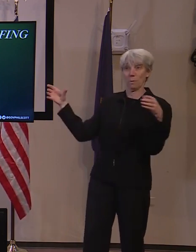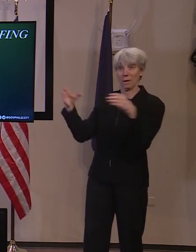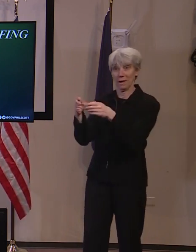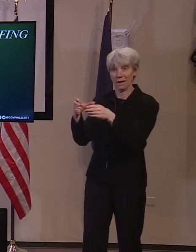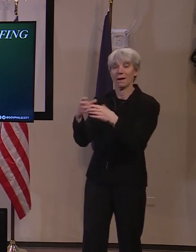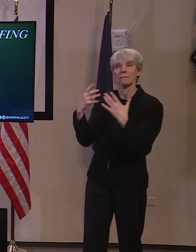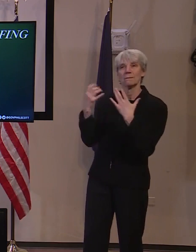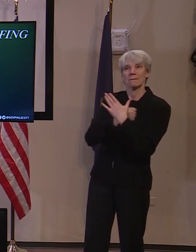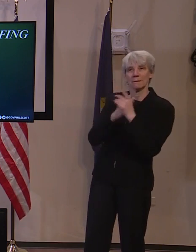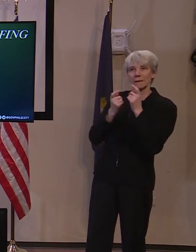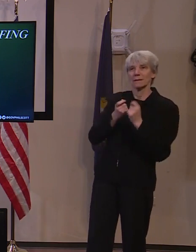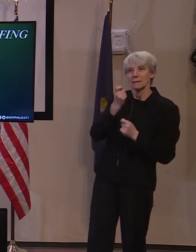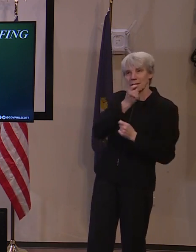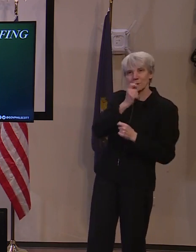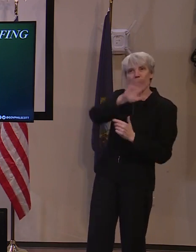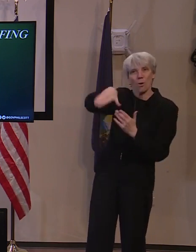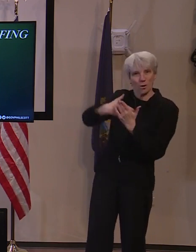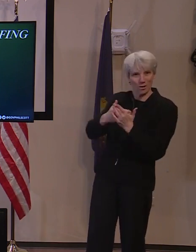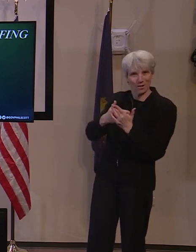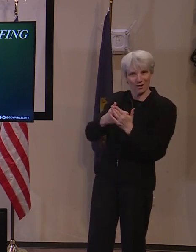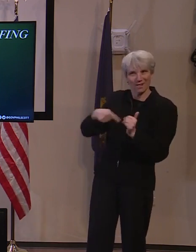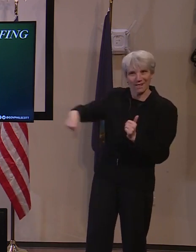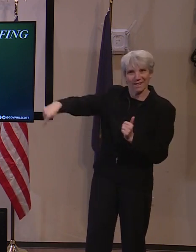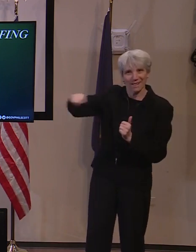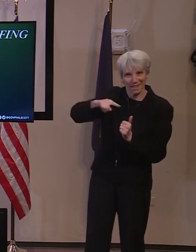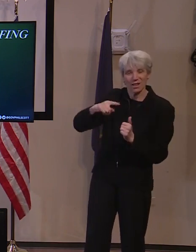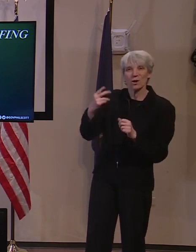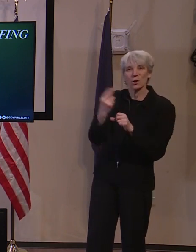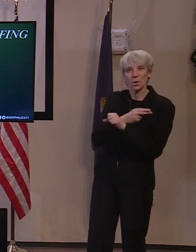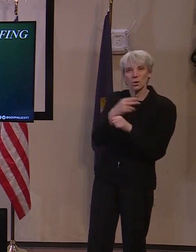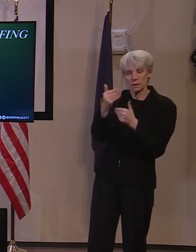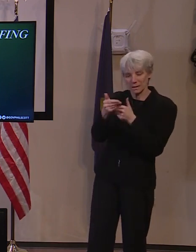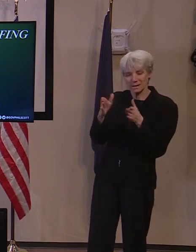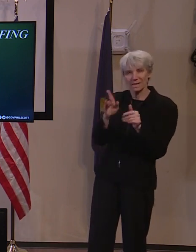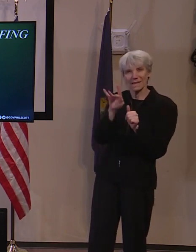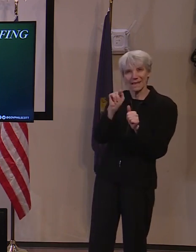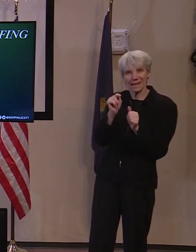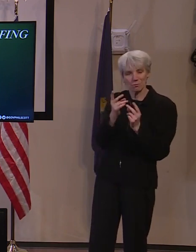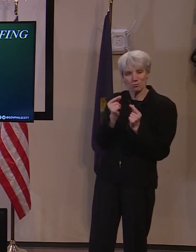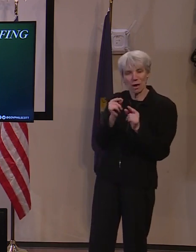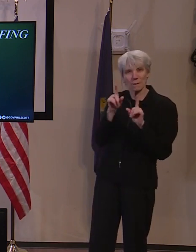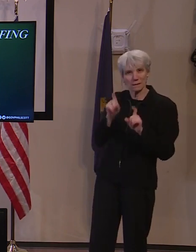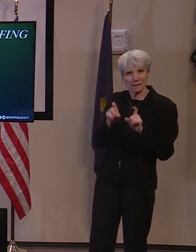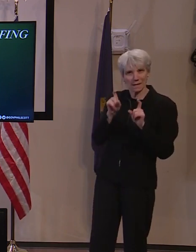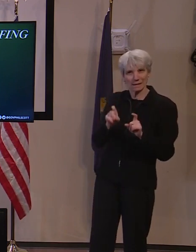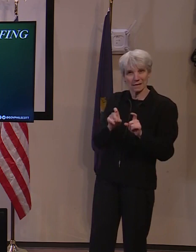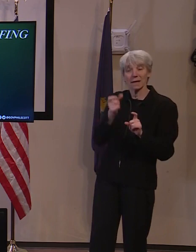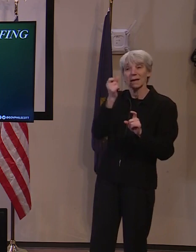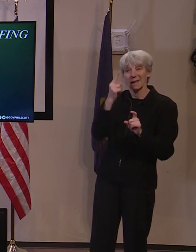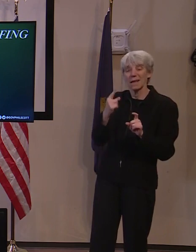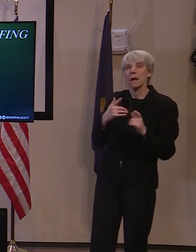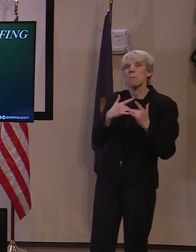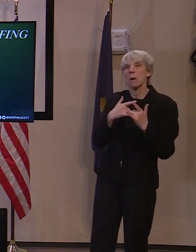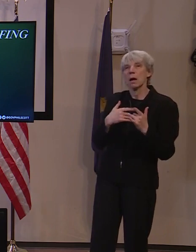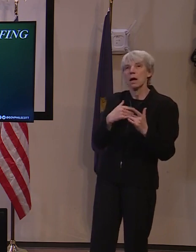You can use a rapid at home test kit, which typically calls for one test one